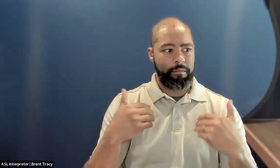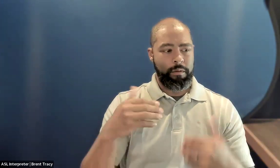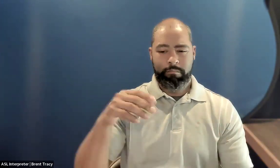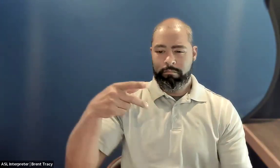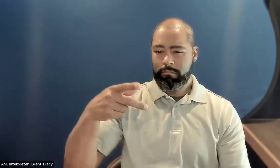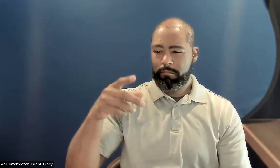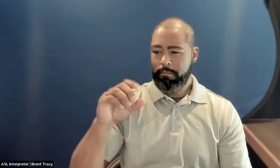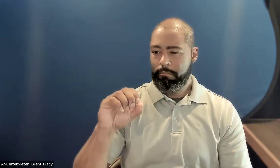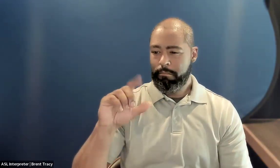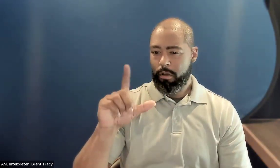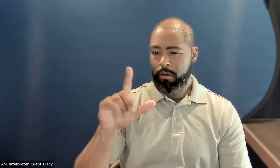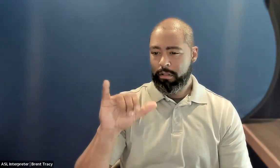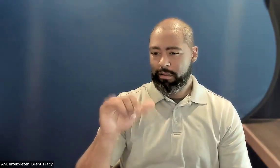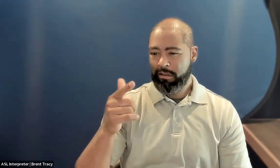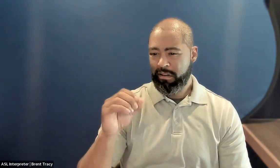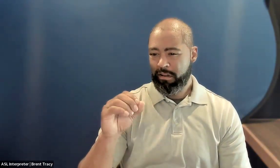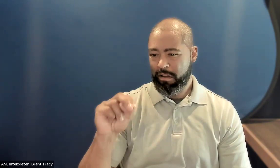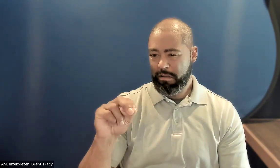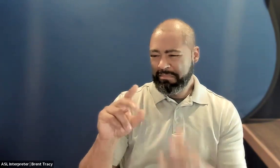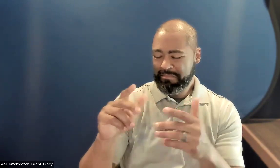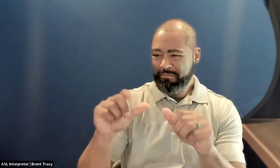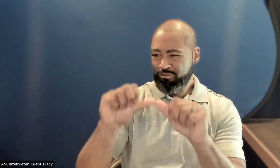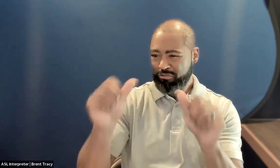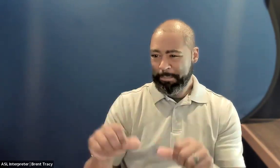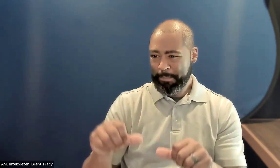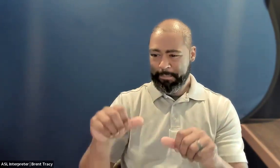One way the tool knows what climate hazards the project